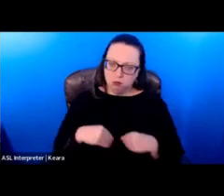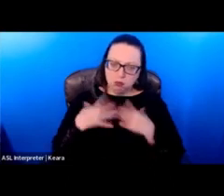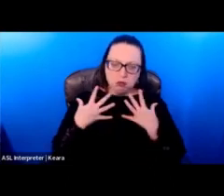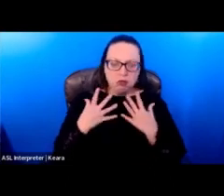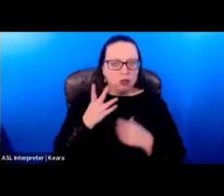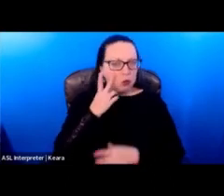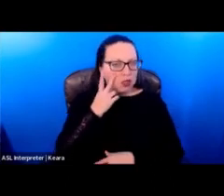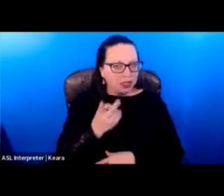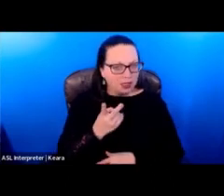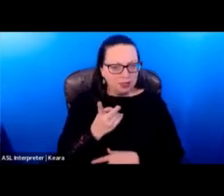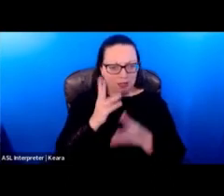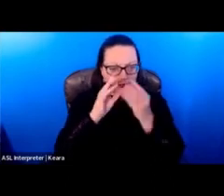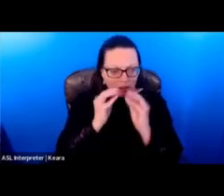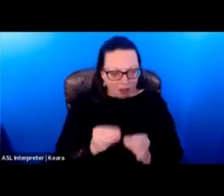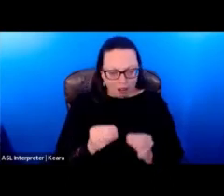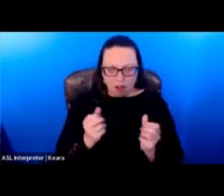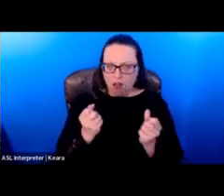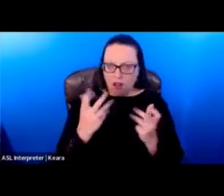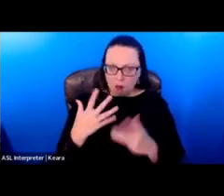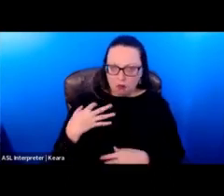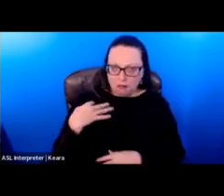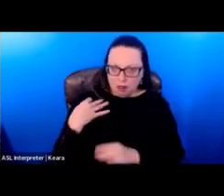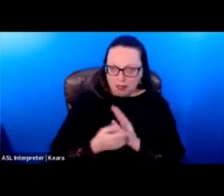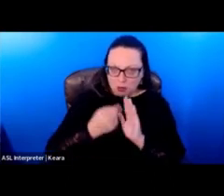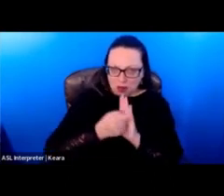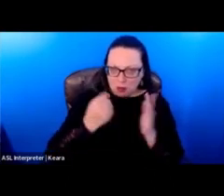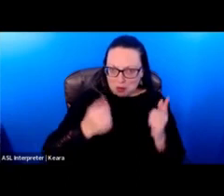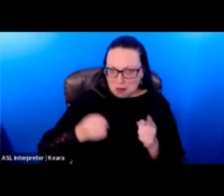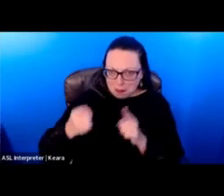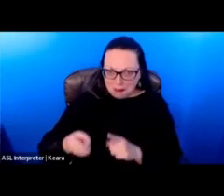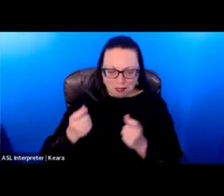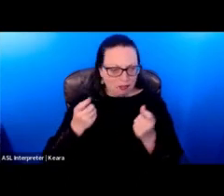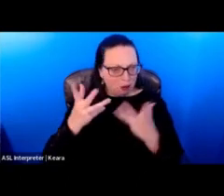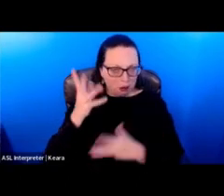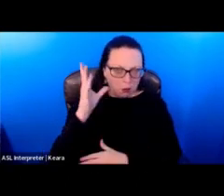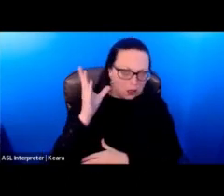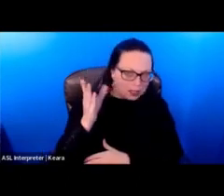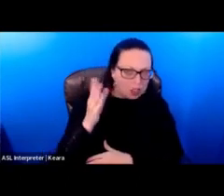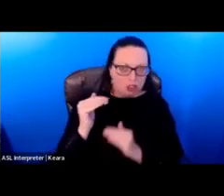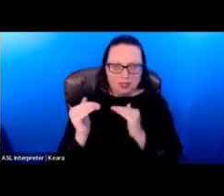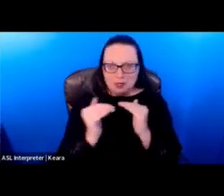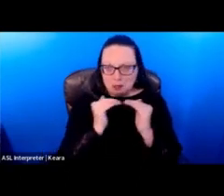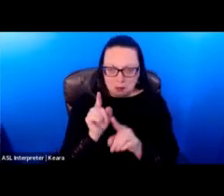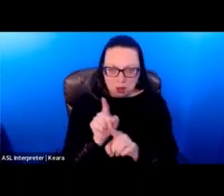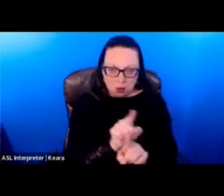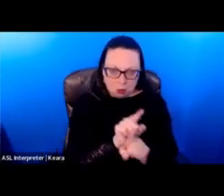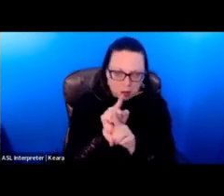to see how many volunteer hours we were putting in and how many presentations and the number of peer mentoring sessions. So and